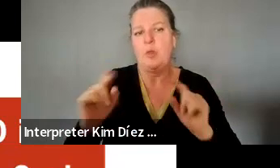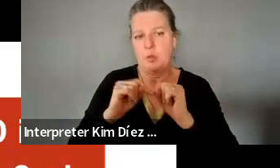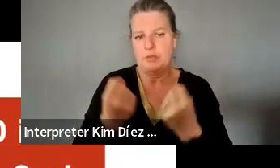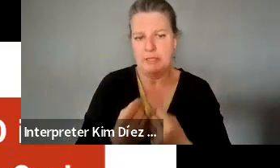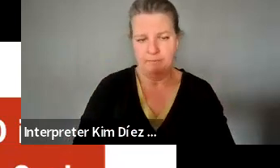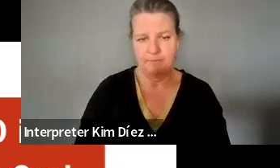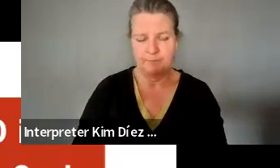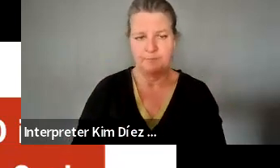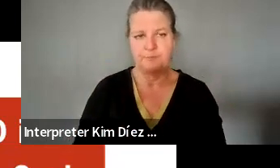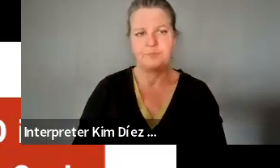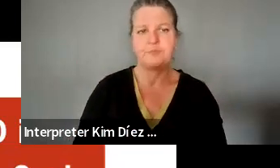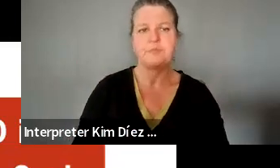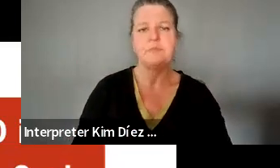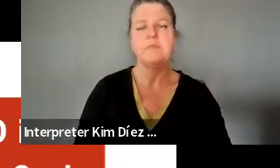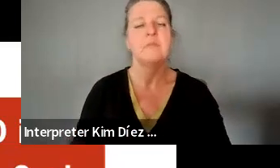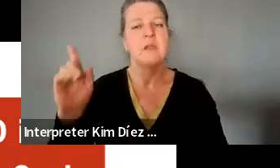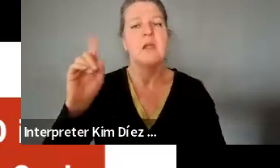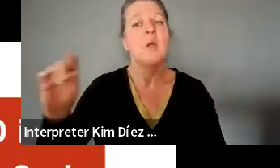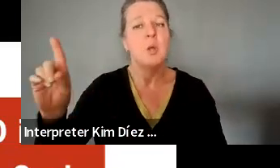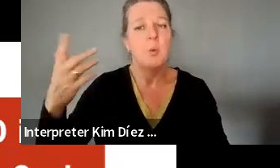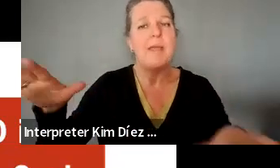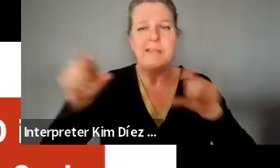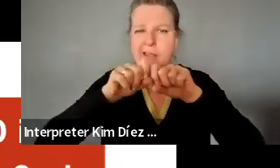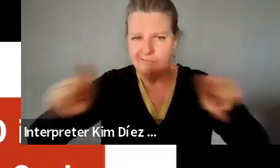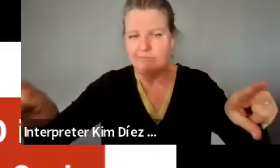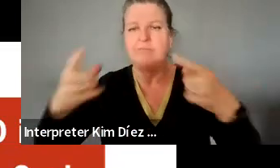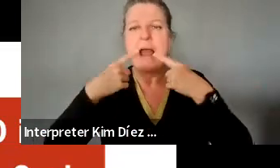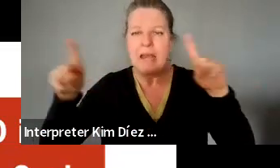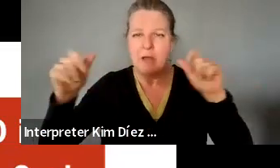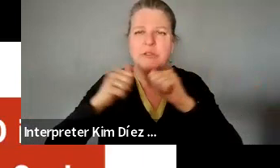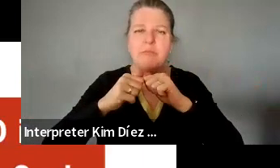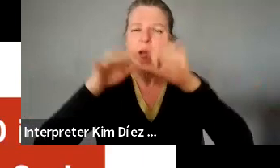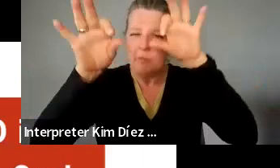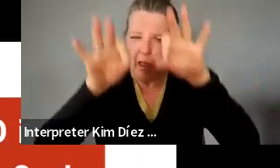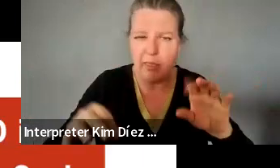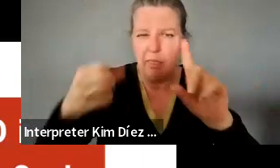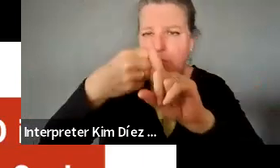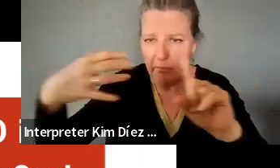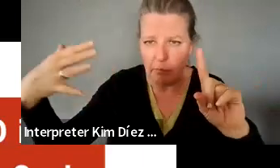So we did send an announcement with some more details. We'll drop a link in the chat too